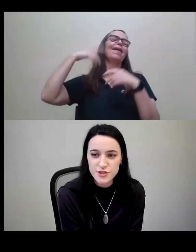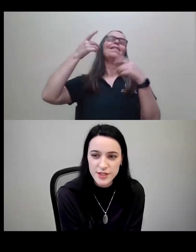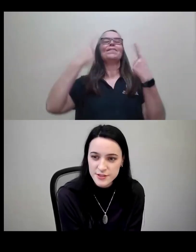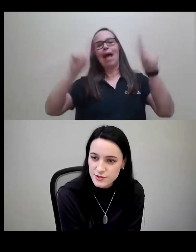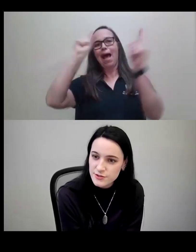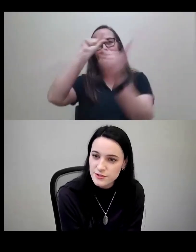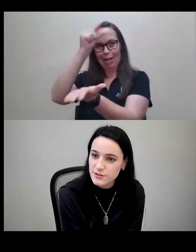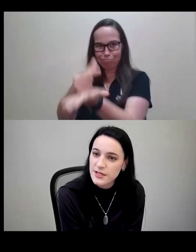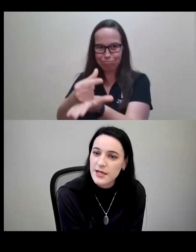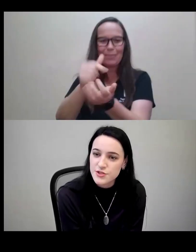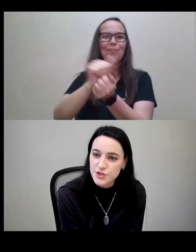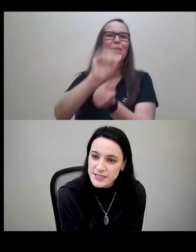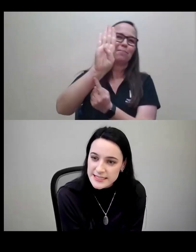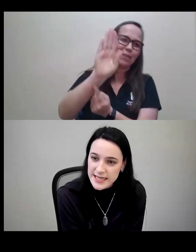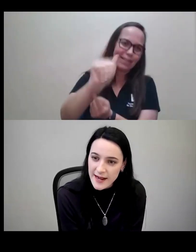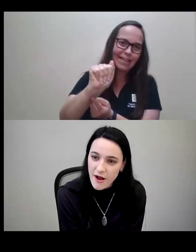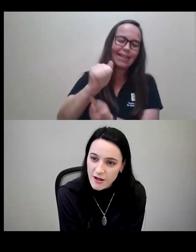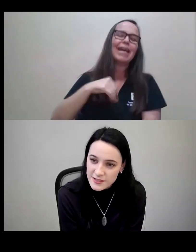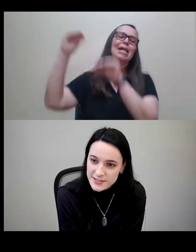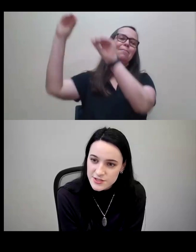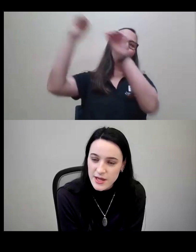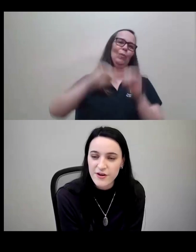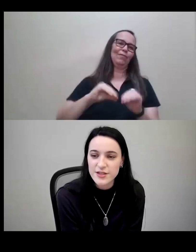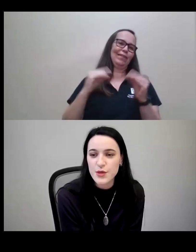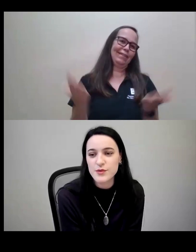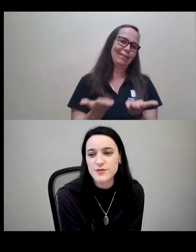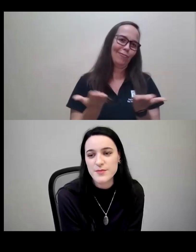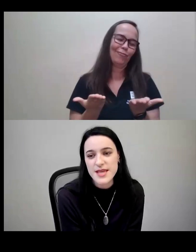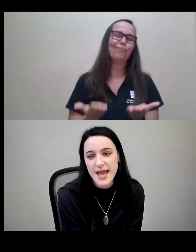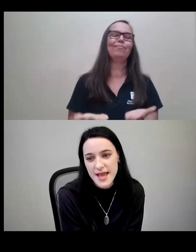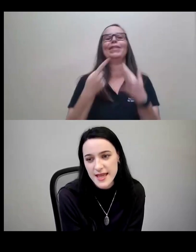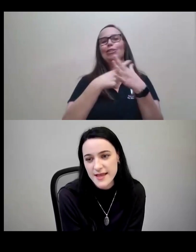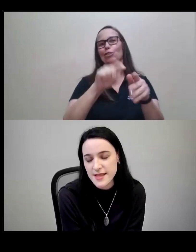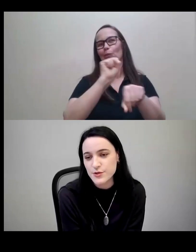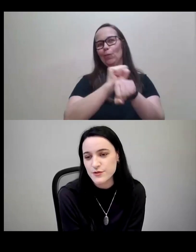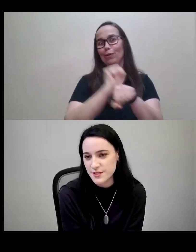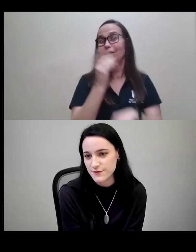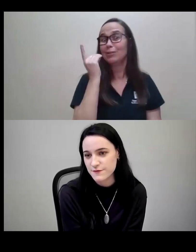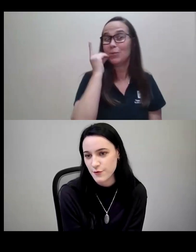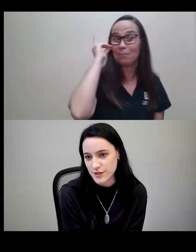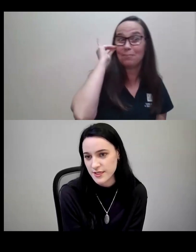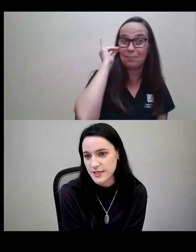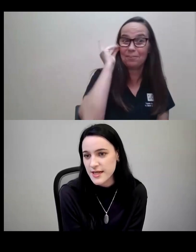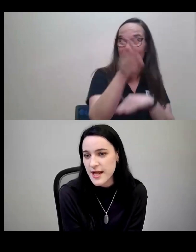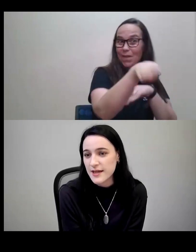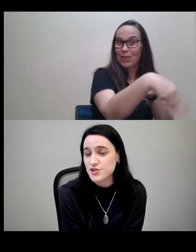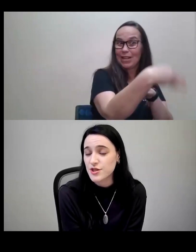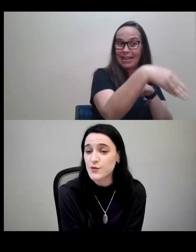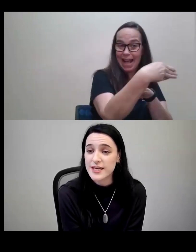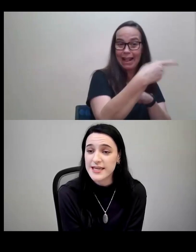educational journeys at college. I graduated with my BA and then moved here to I started